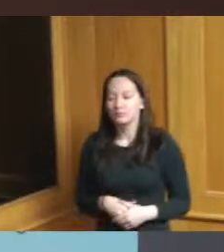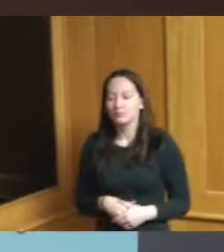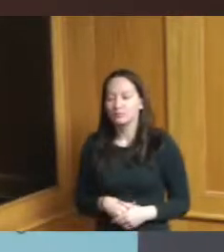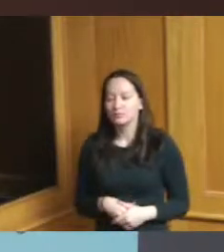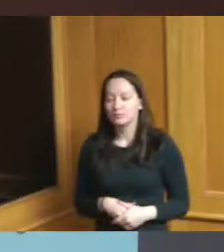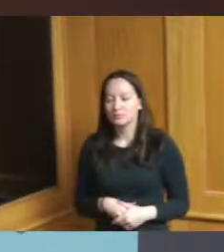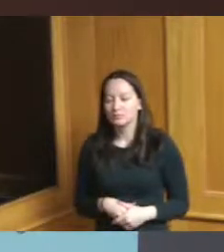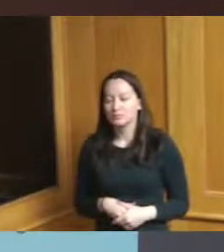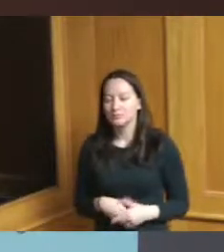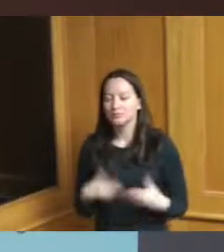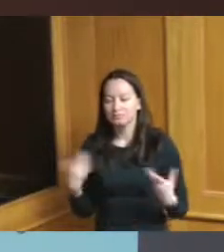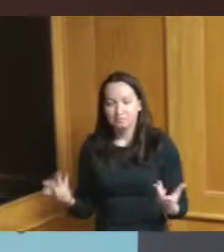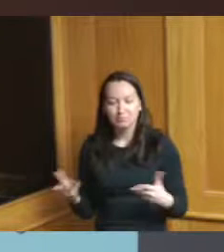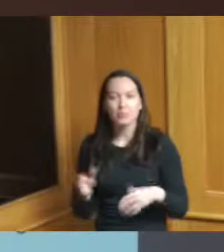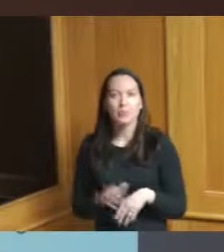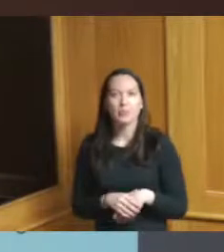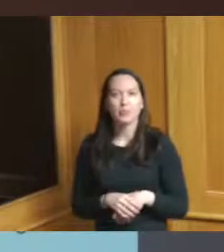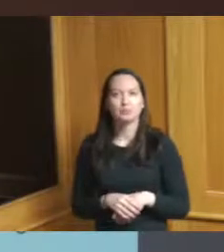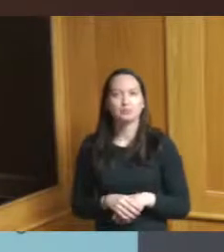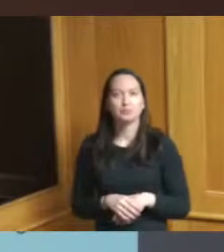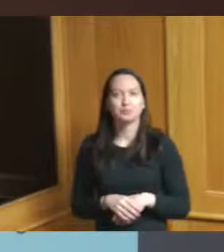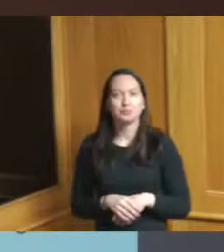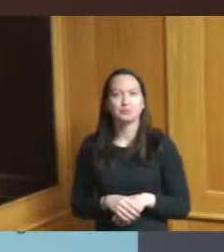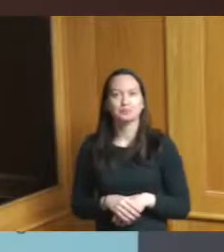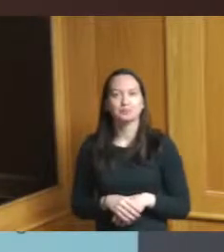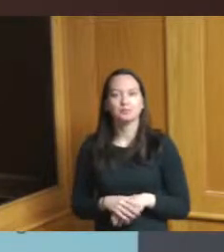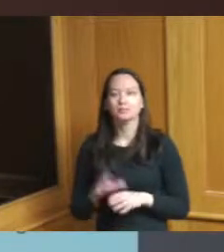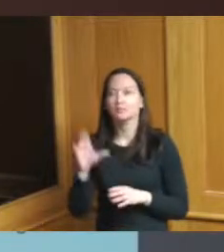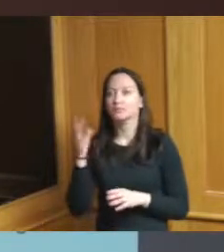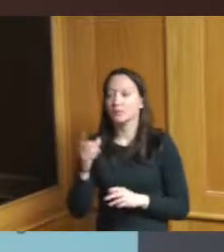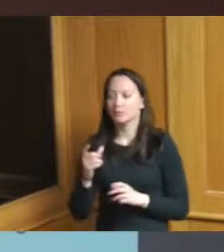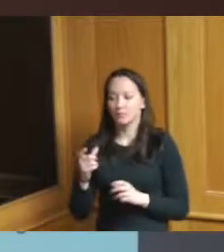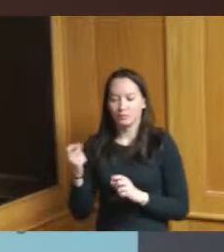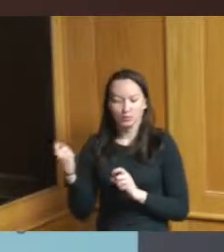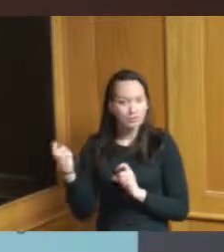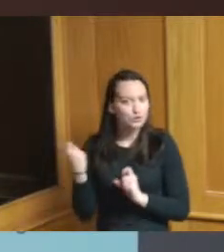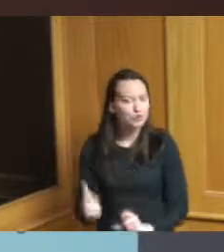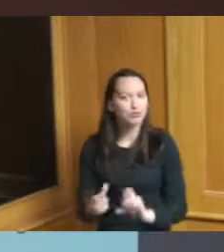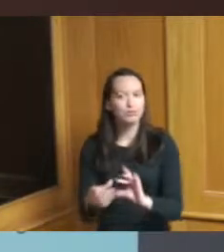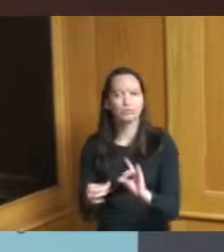yeah and you know they were also very adamant in saying that it's not about this one thing it's